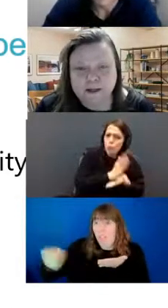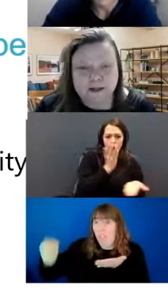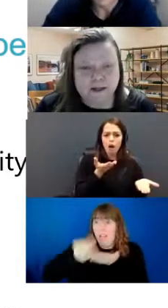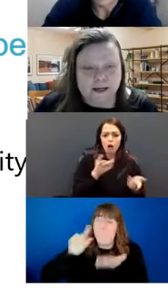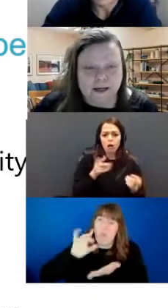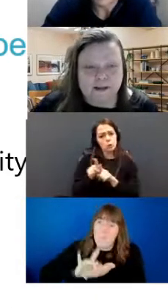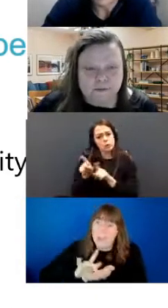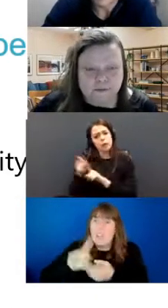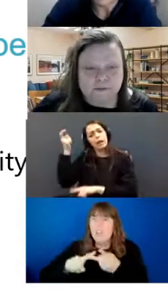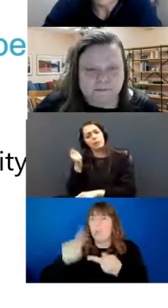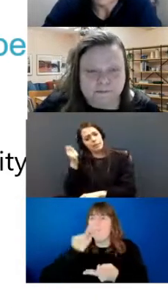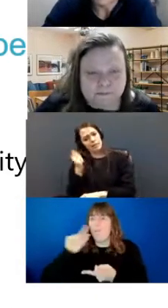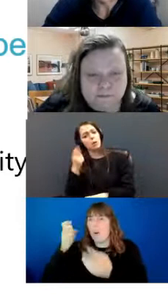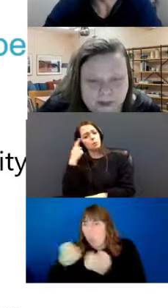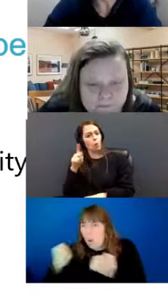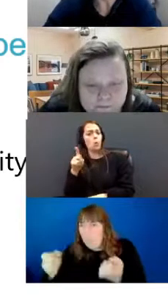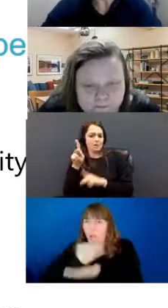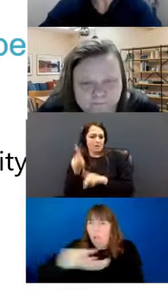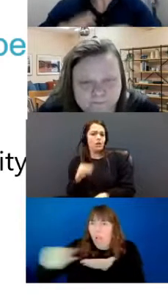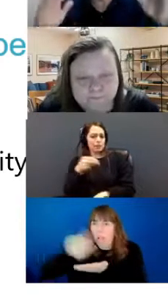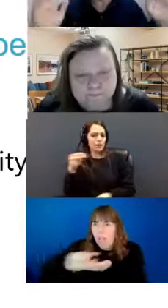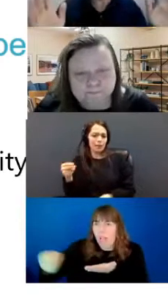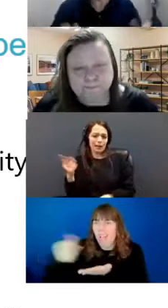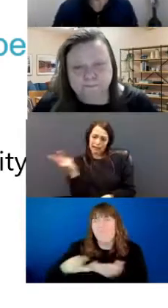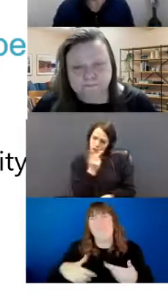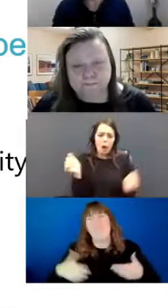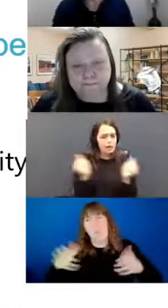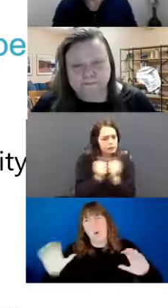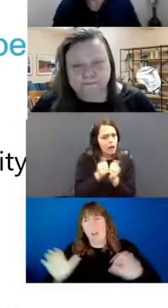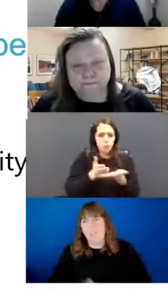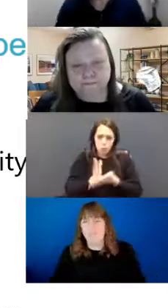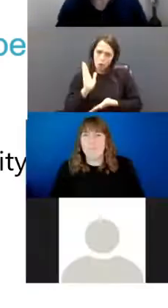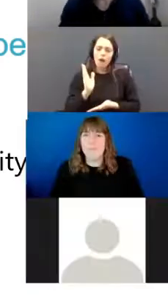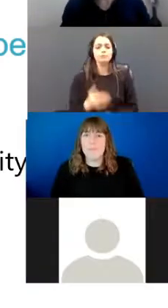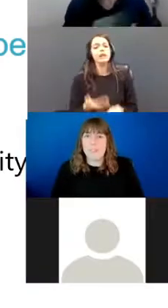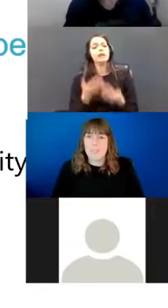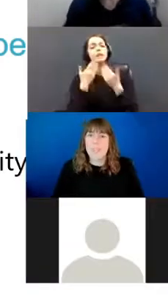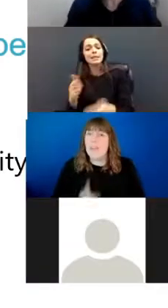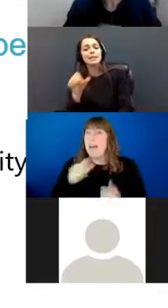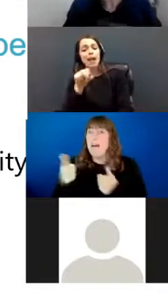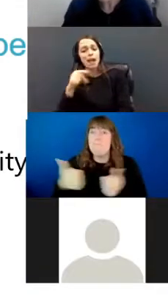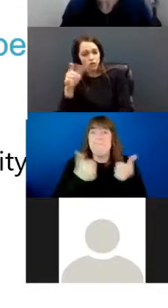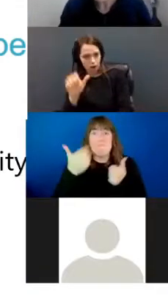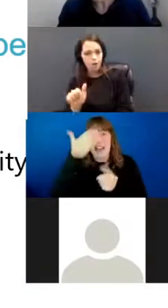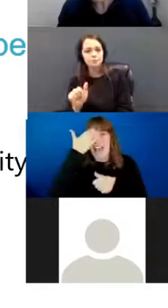great angela thank you i want to i know people have obligations and we're almost at the hour